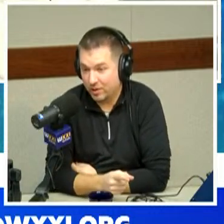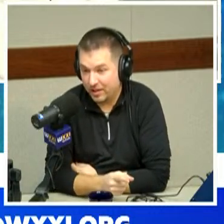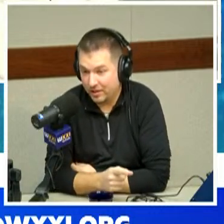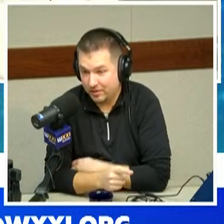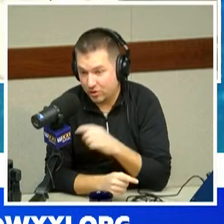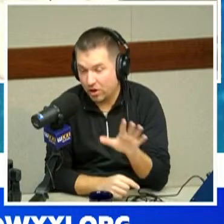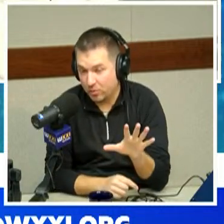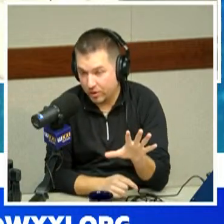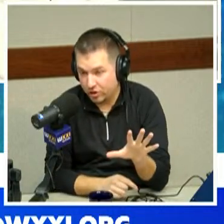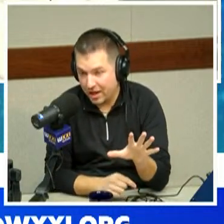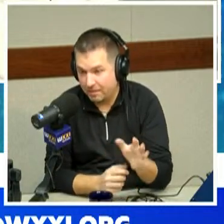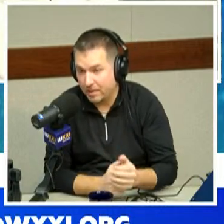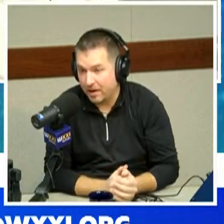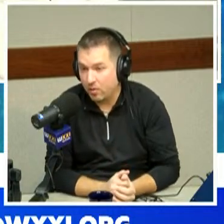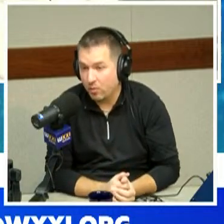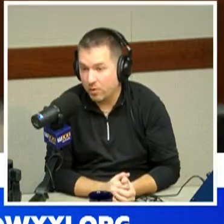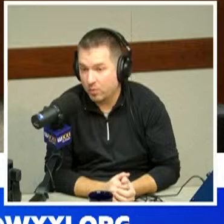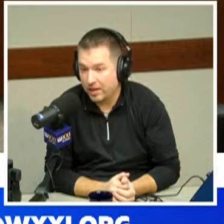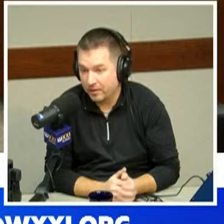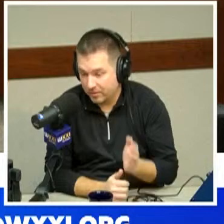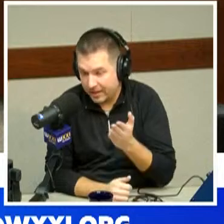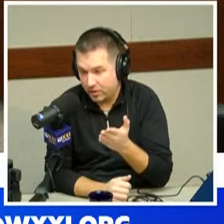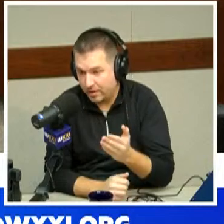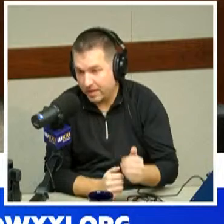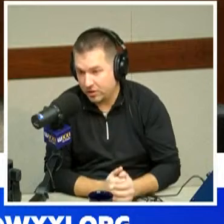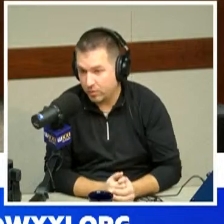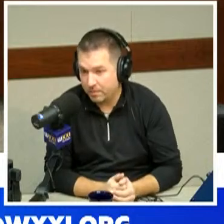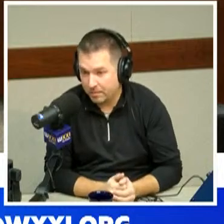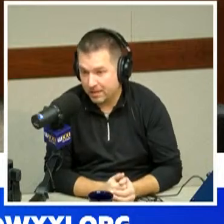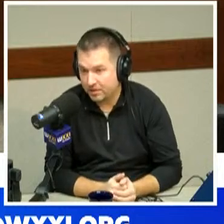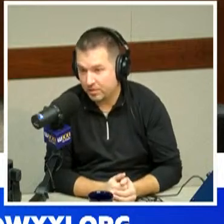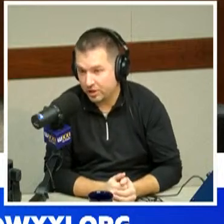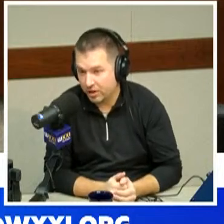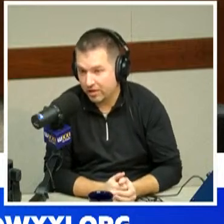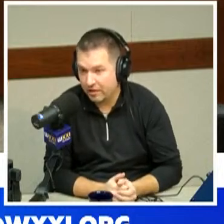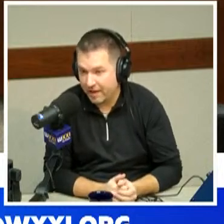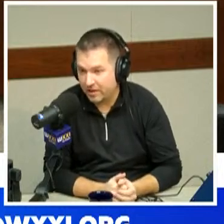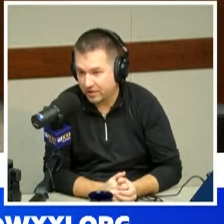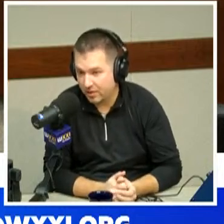really started with Jen but when we like you had mentioned we bumped into each other at a faculty